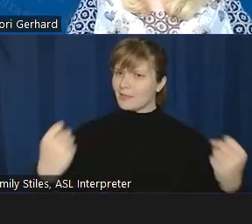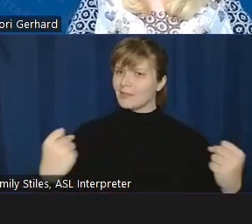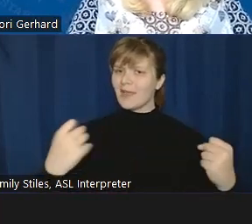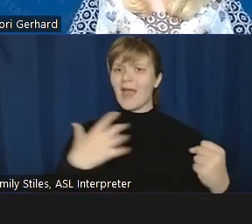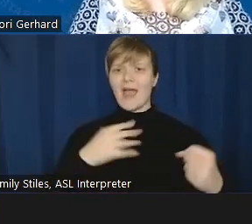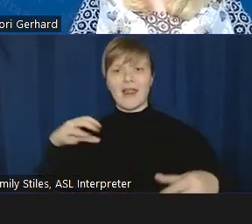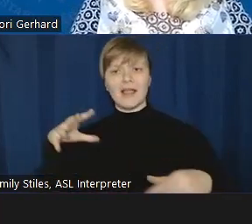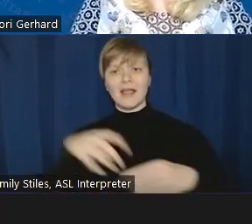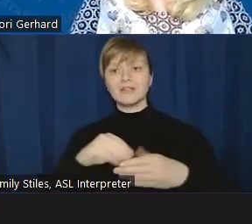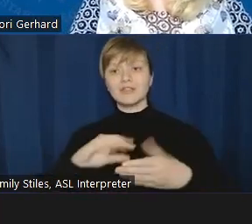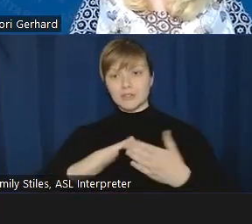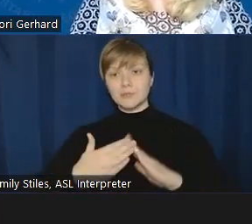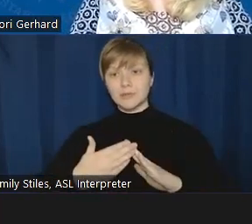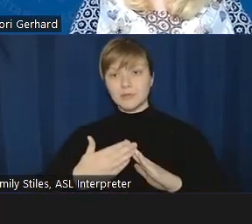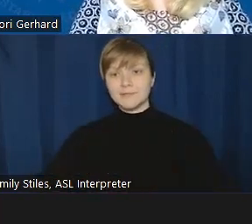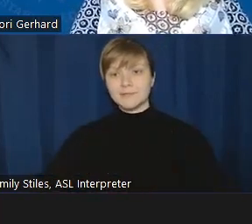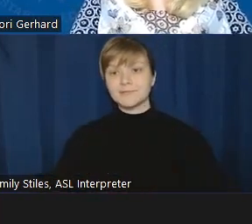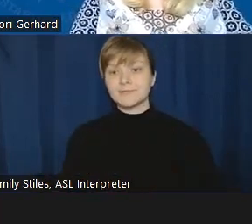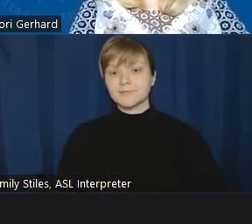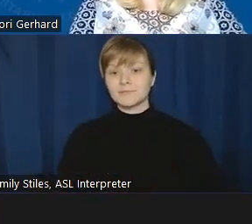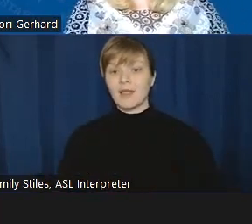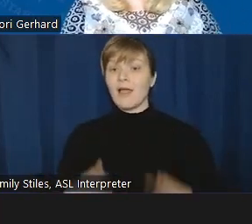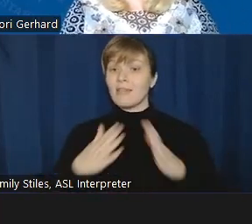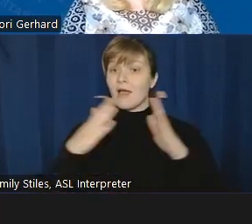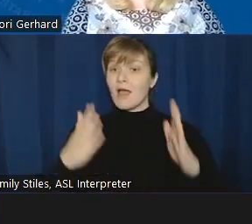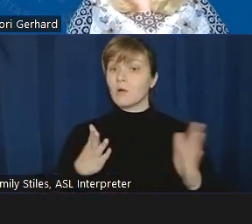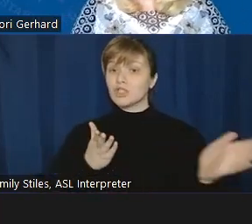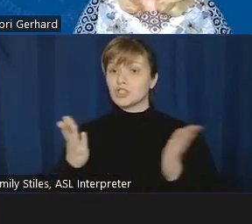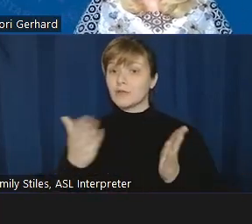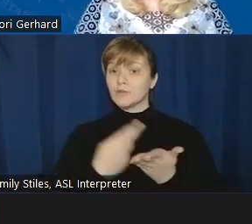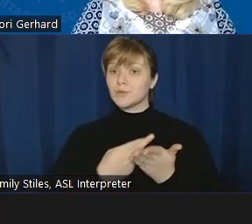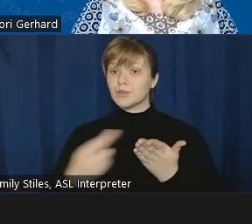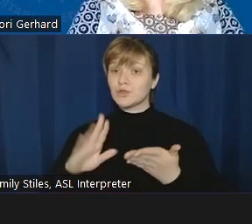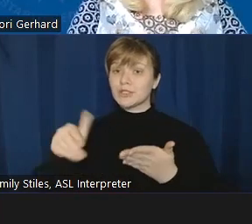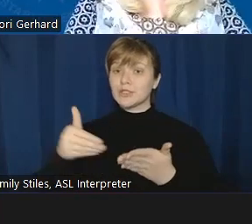in their communities, the Housing and Services Resource Center provides technical assistance